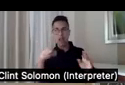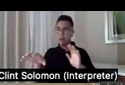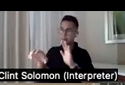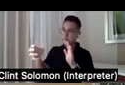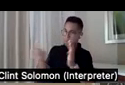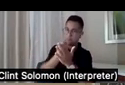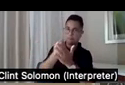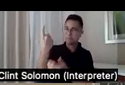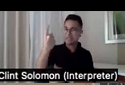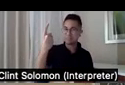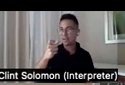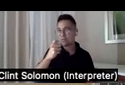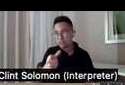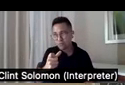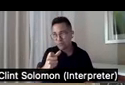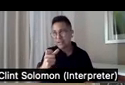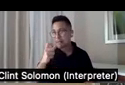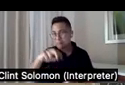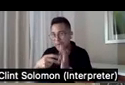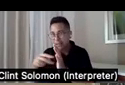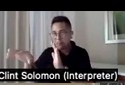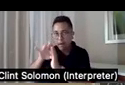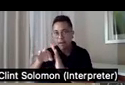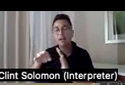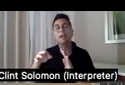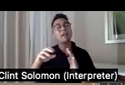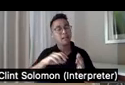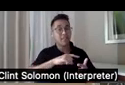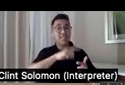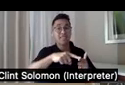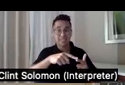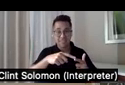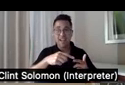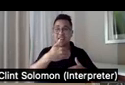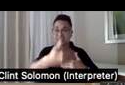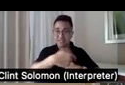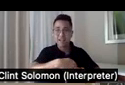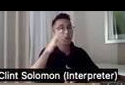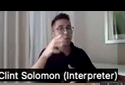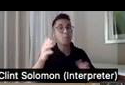didn't mean to select they will often pay more attention when it's reoffered the next time